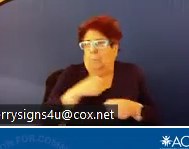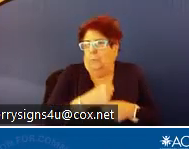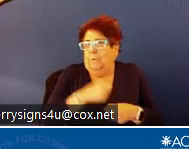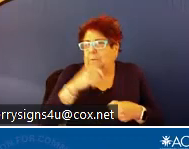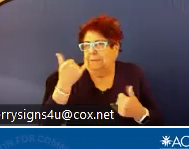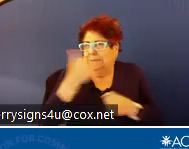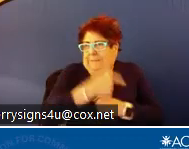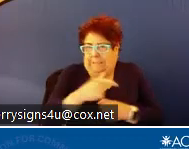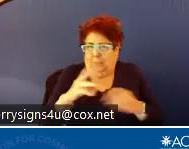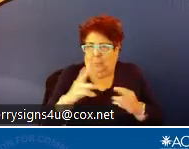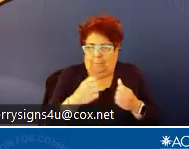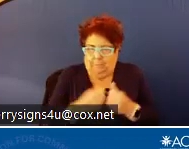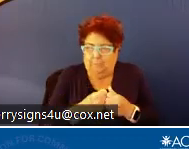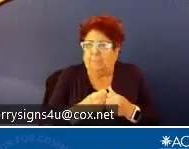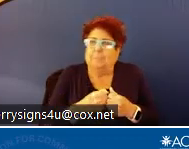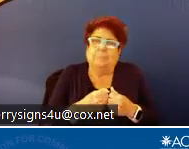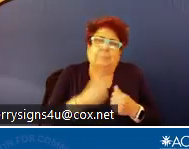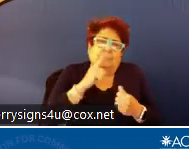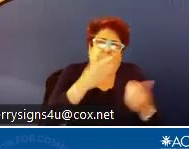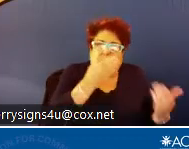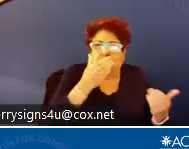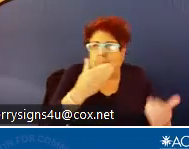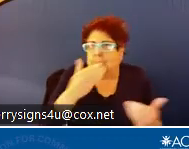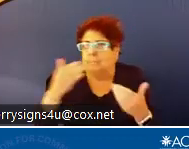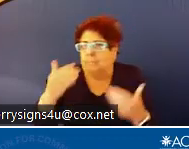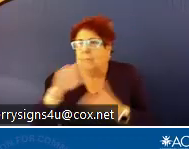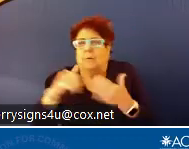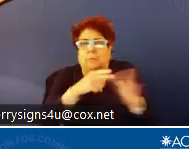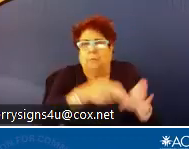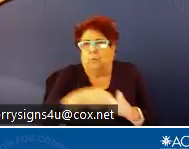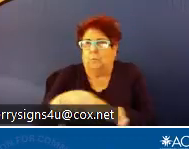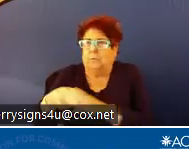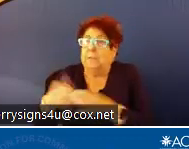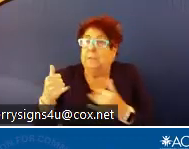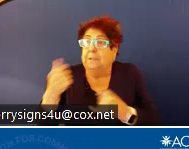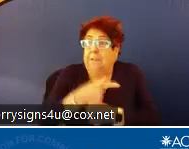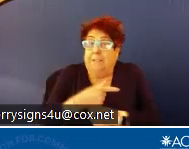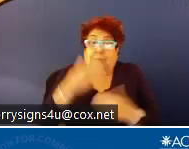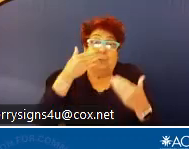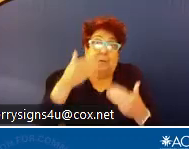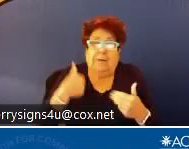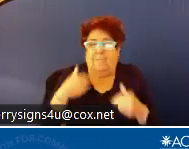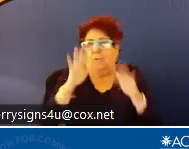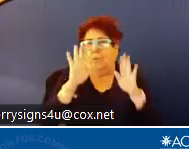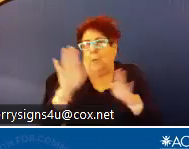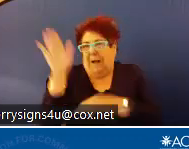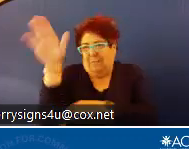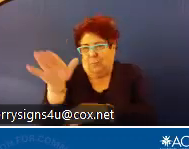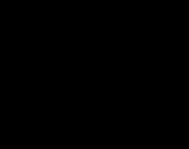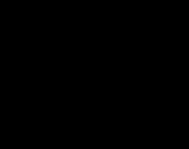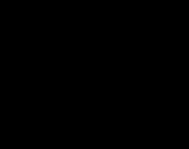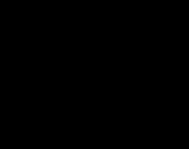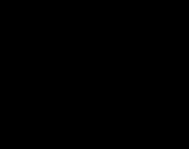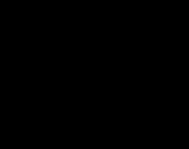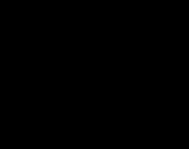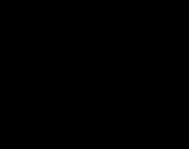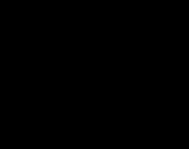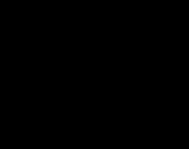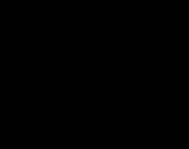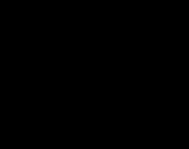all of you who joined us today. So, thank you and have a great afternoon!